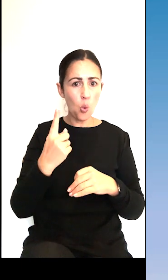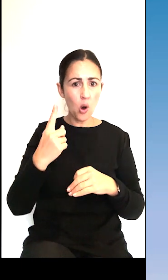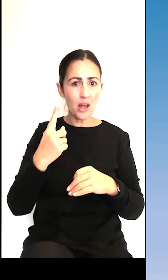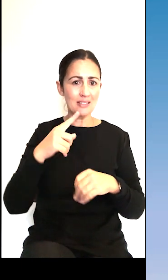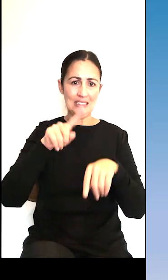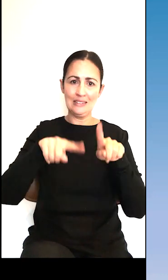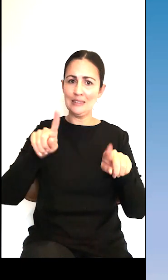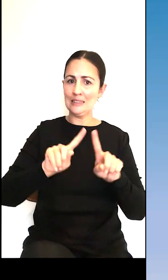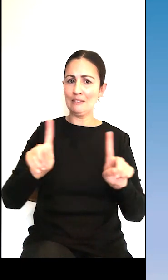Thank you.